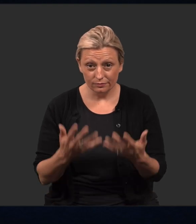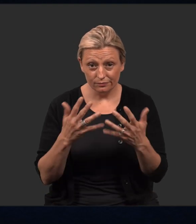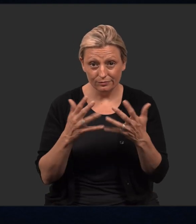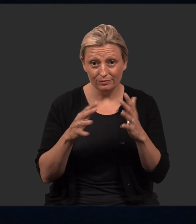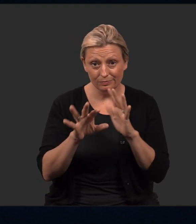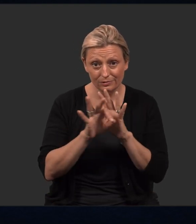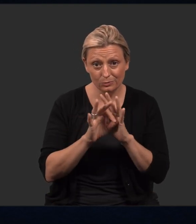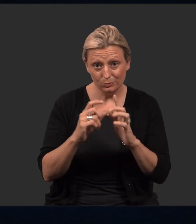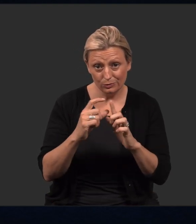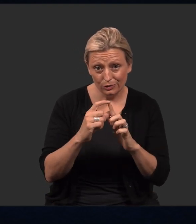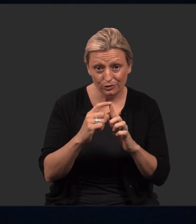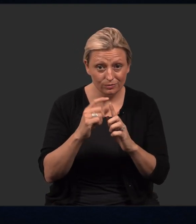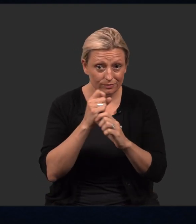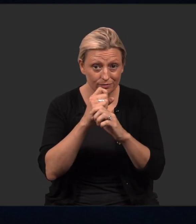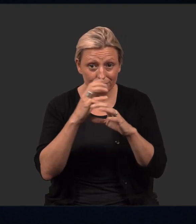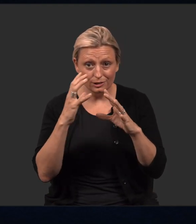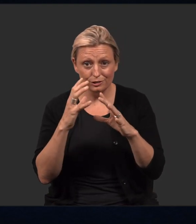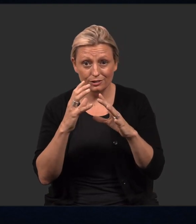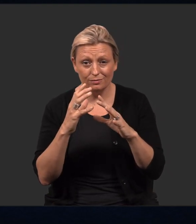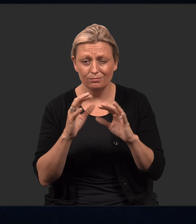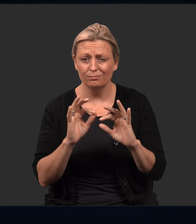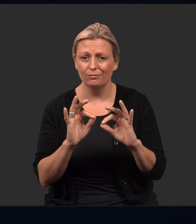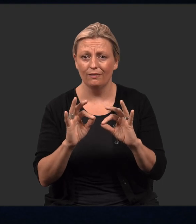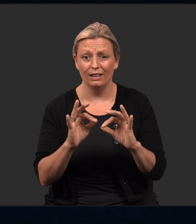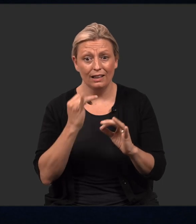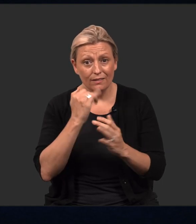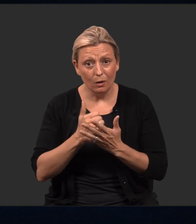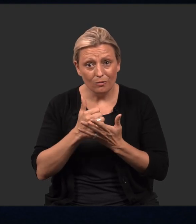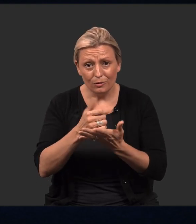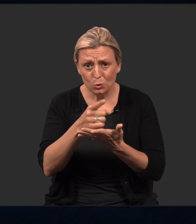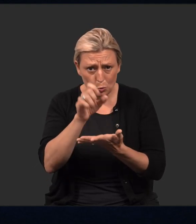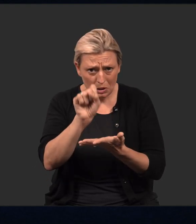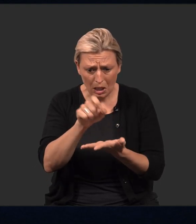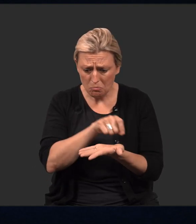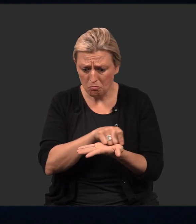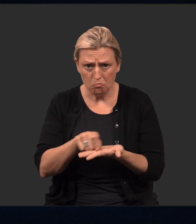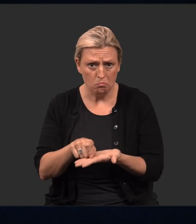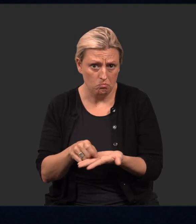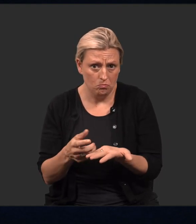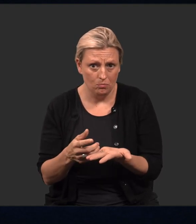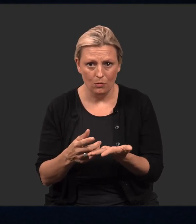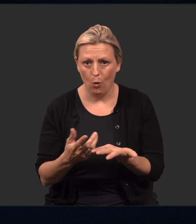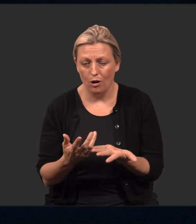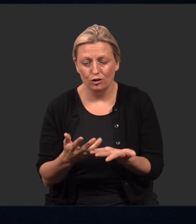Do you have a word? Perfect. If it helps, you can write the word down as well.